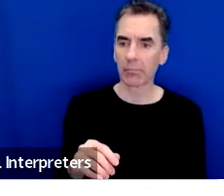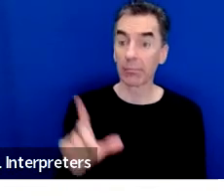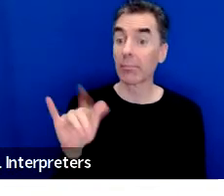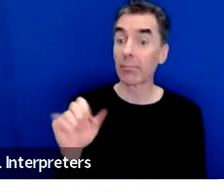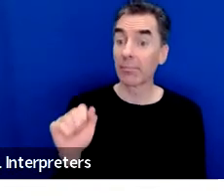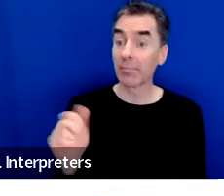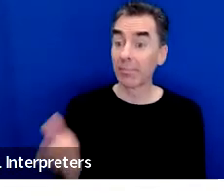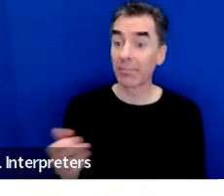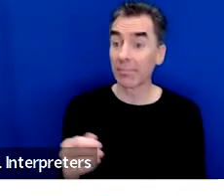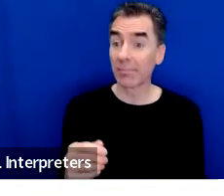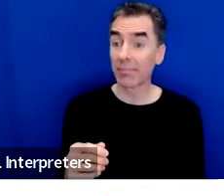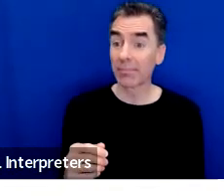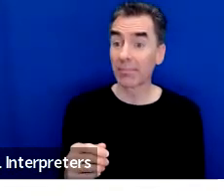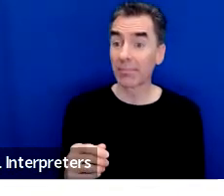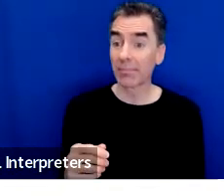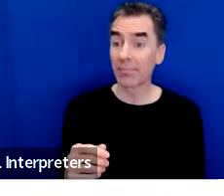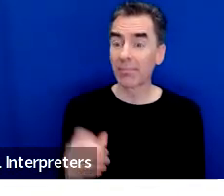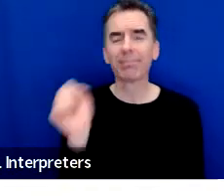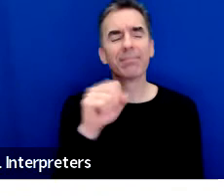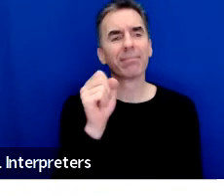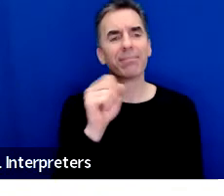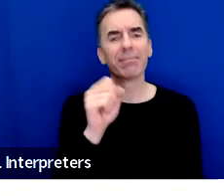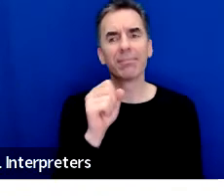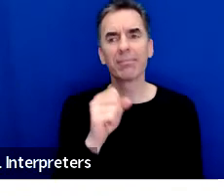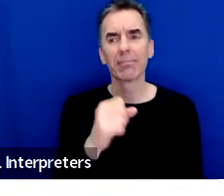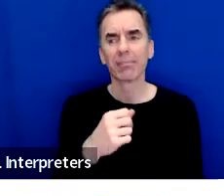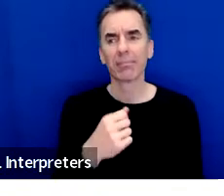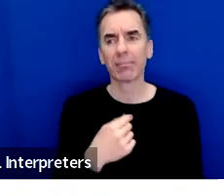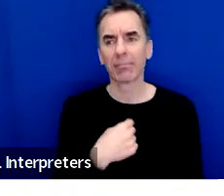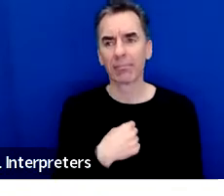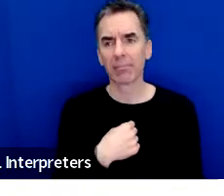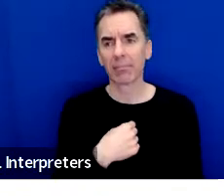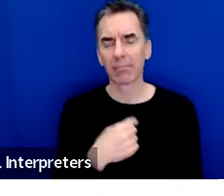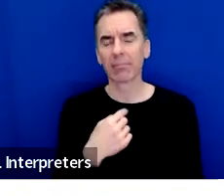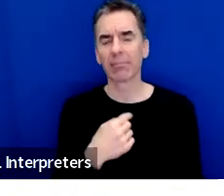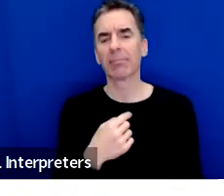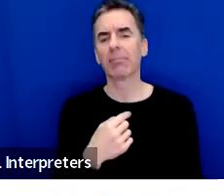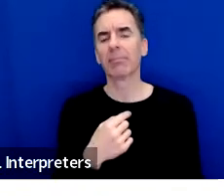hello. I just found a little bit pertinent to mention that for the students